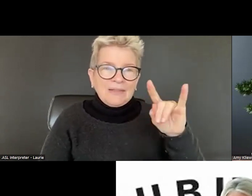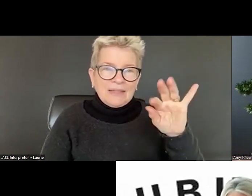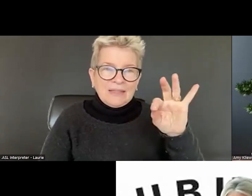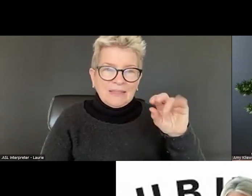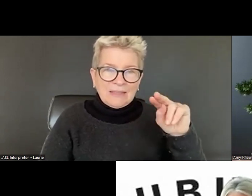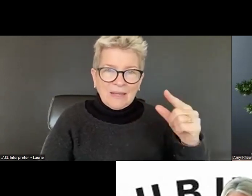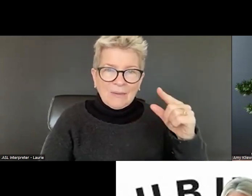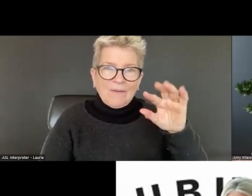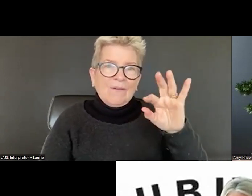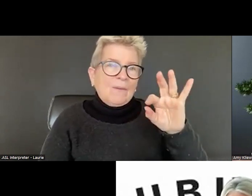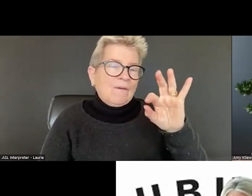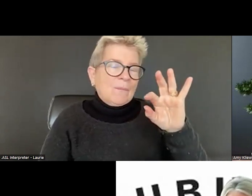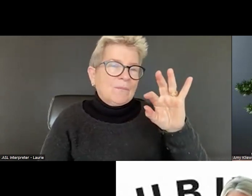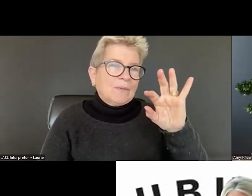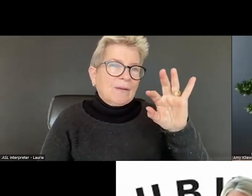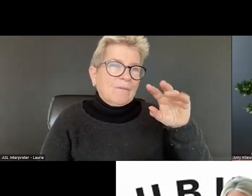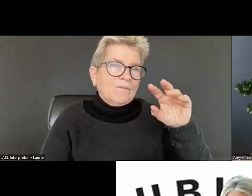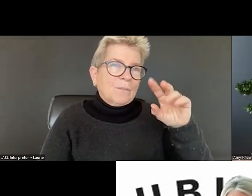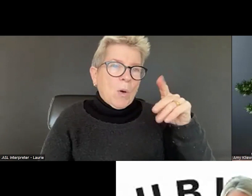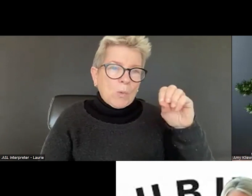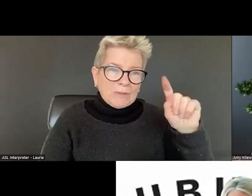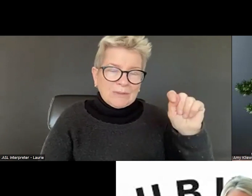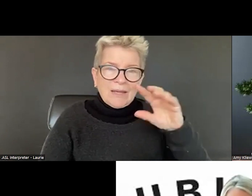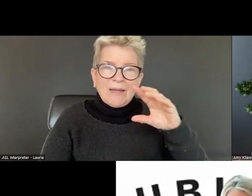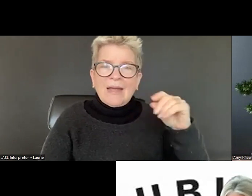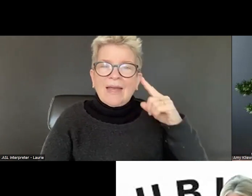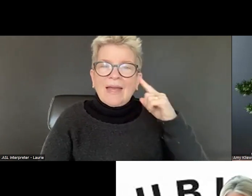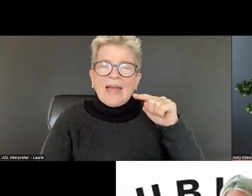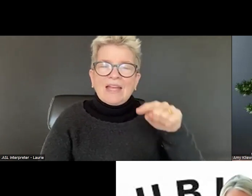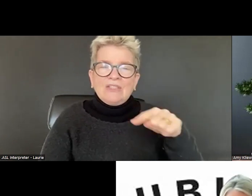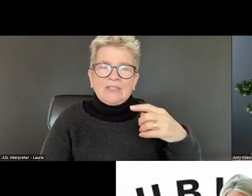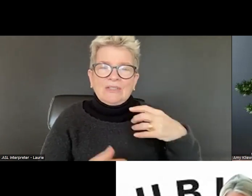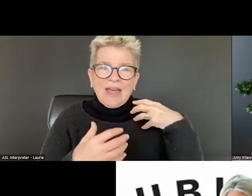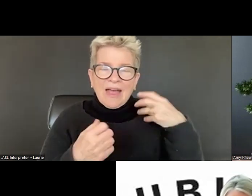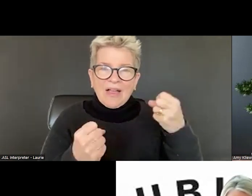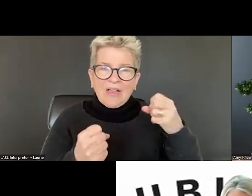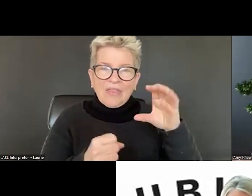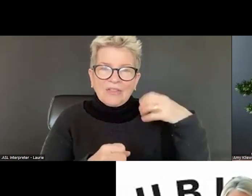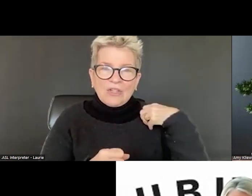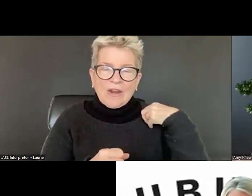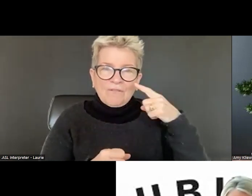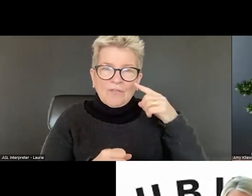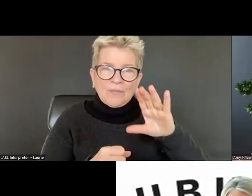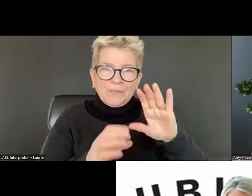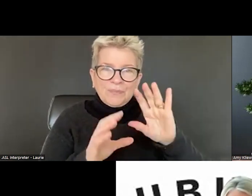as the NAACP state area conference Health chair so Ashley do you want to talk a little bit about uh